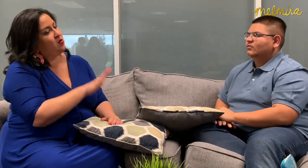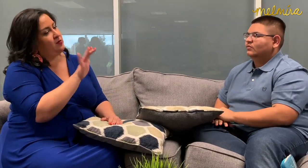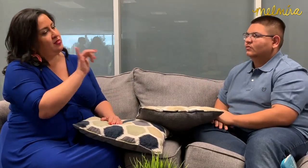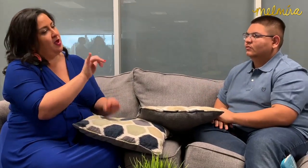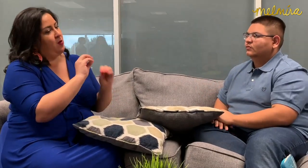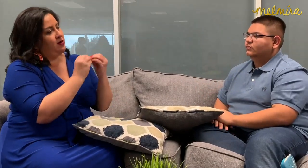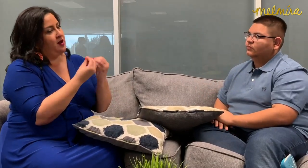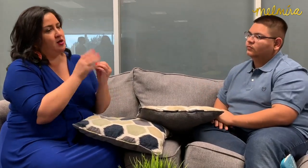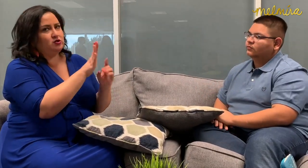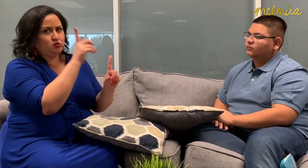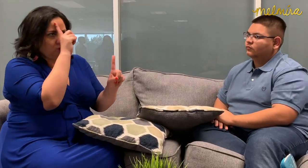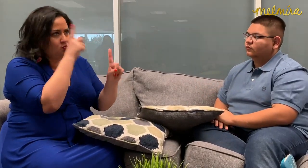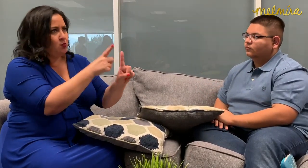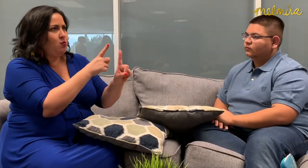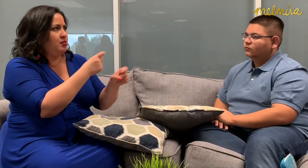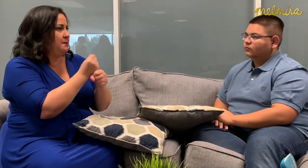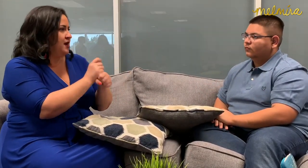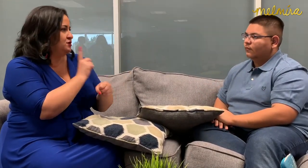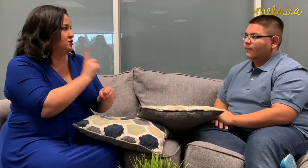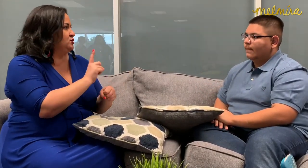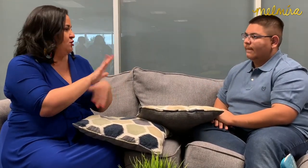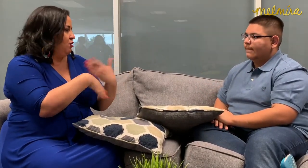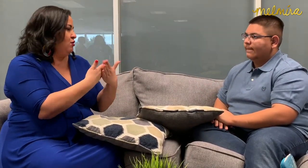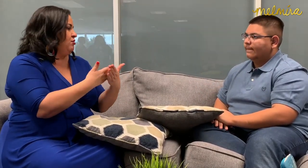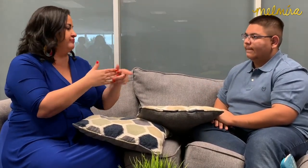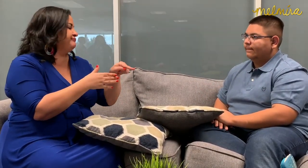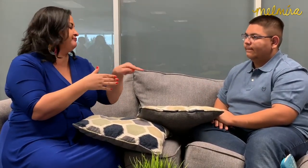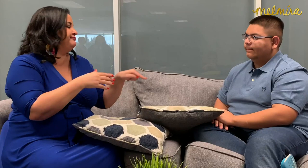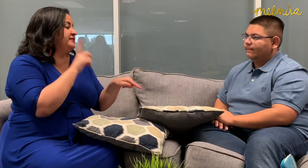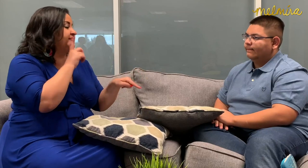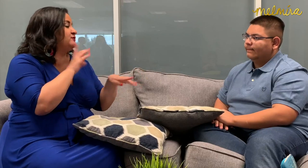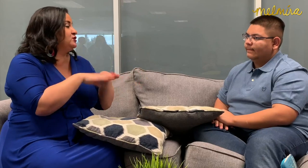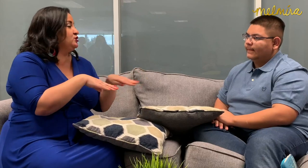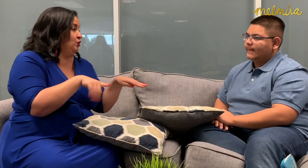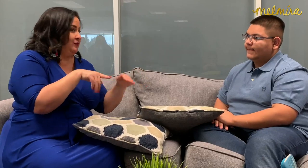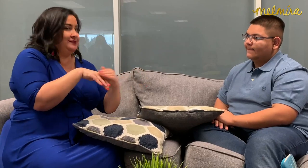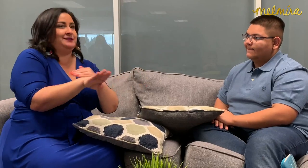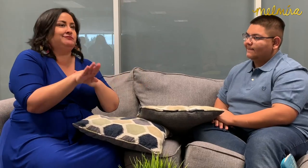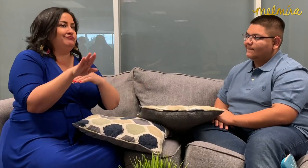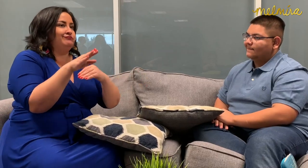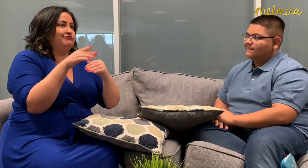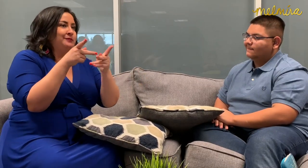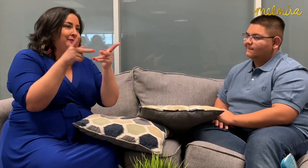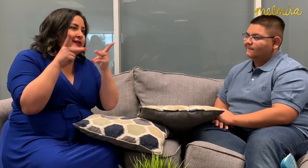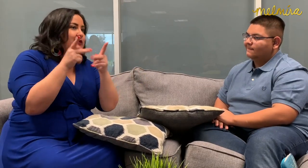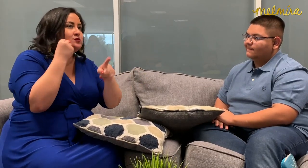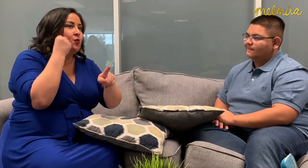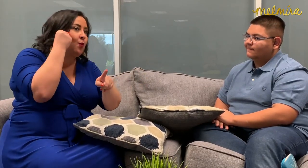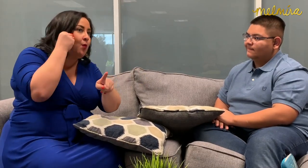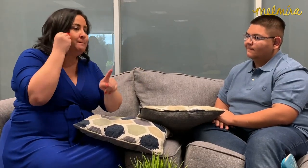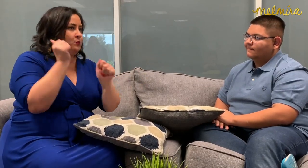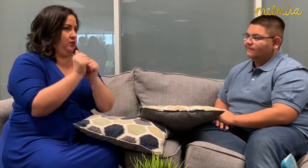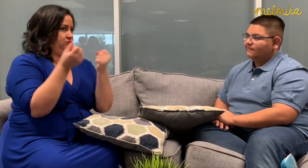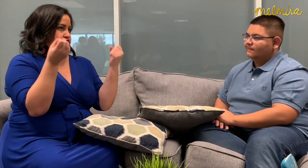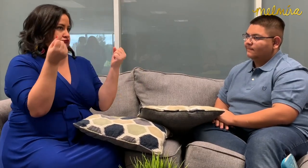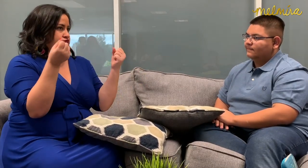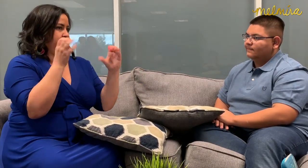The organization's goal is to place those deaf children in the home where sign language is primary access